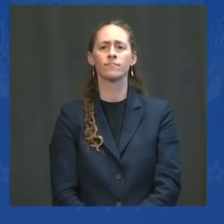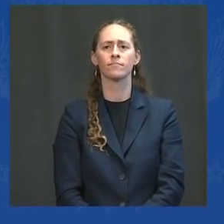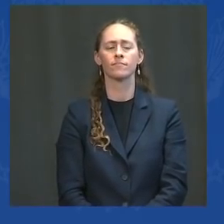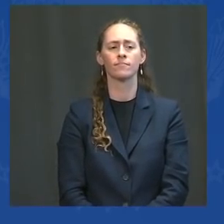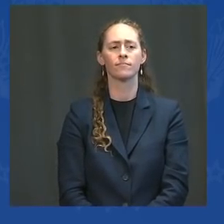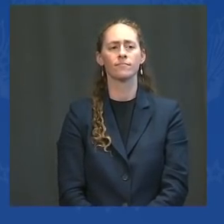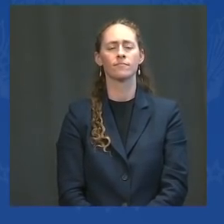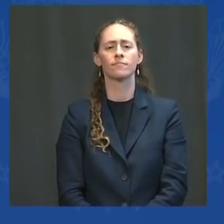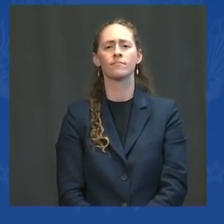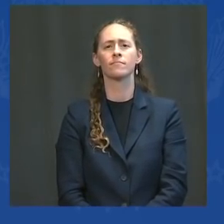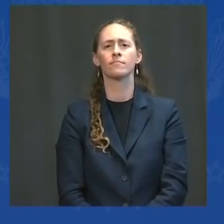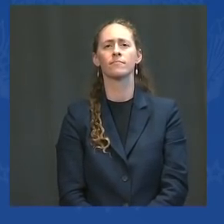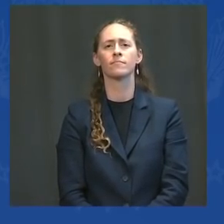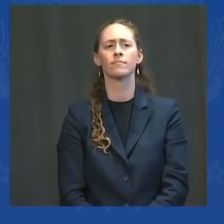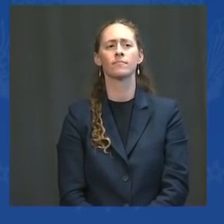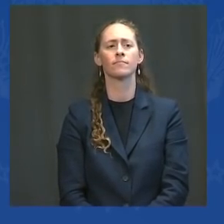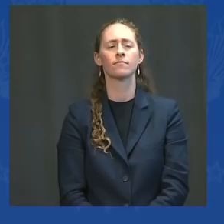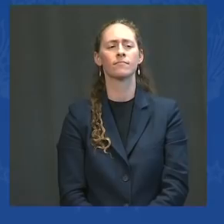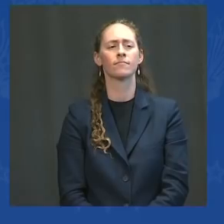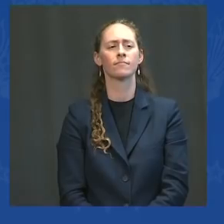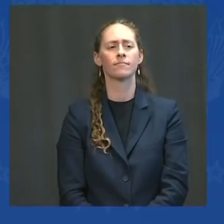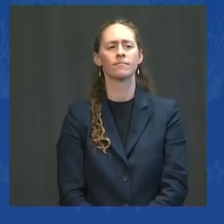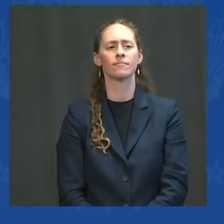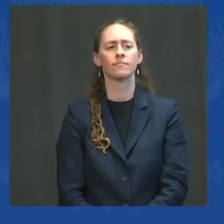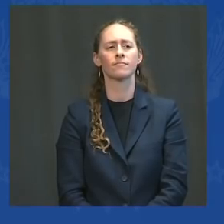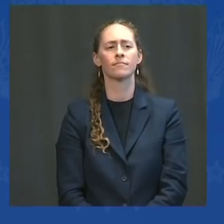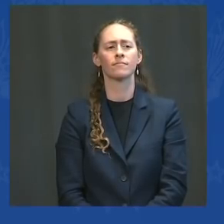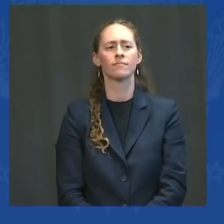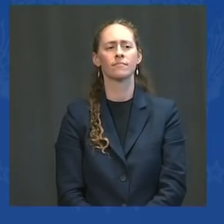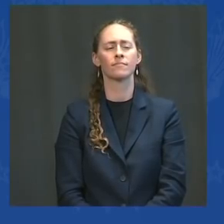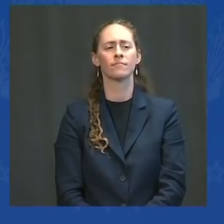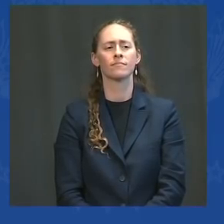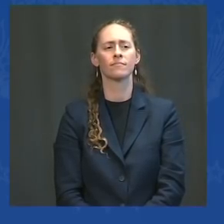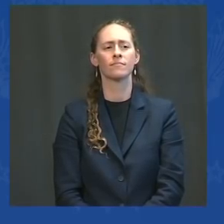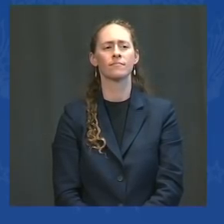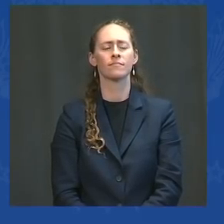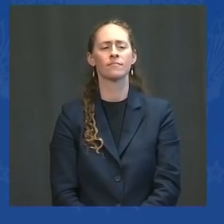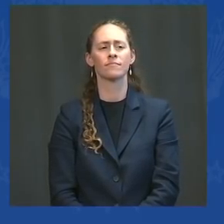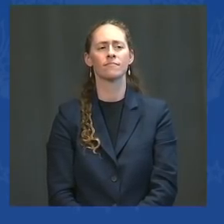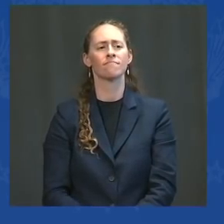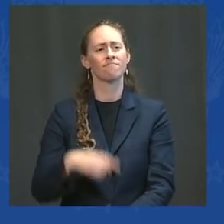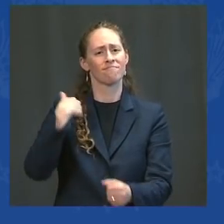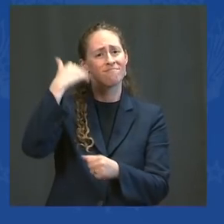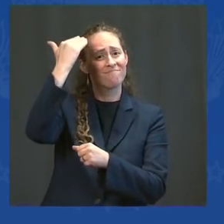Those who have been around a while, we knew his dad. We knew his dad well. He was Secretary of the United States --